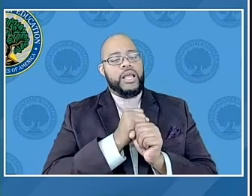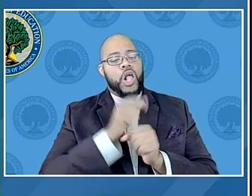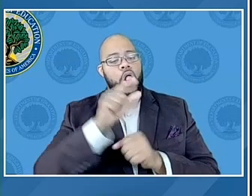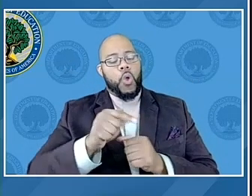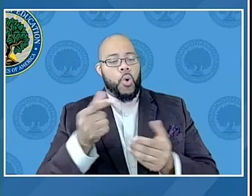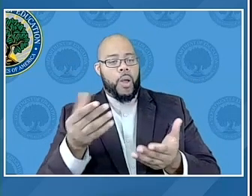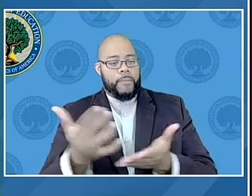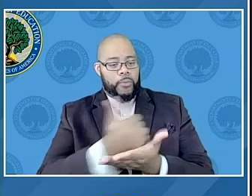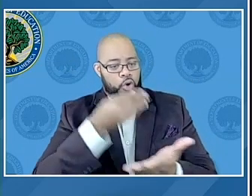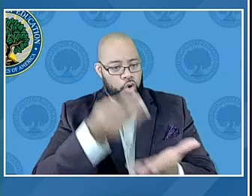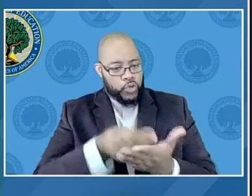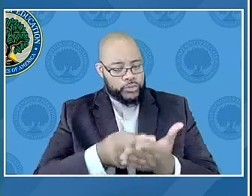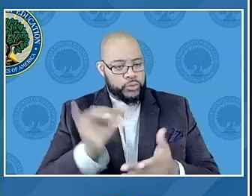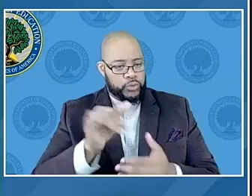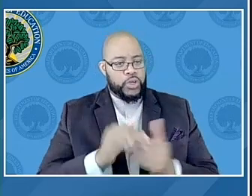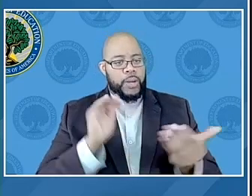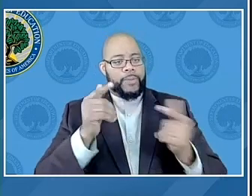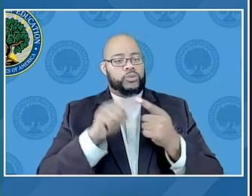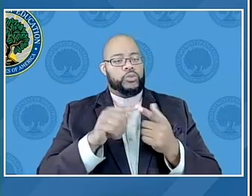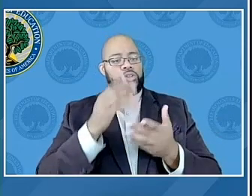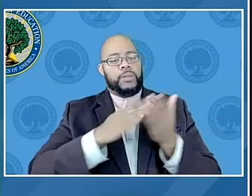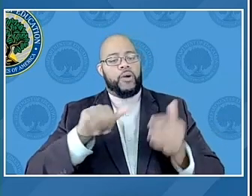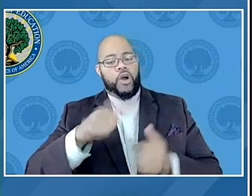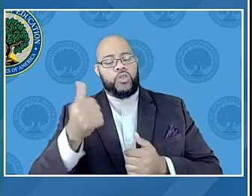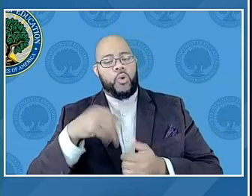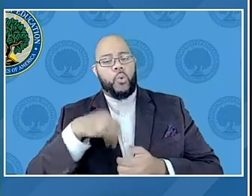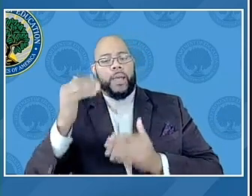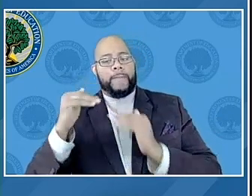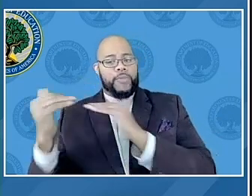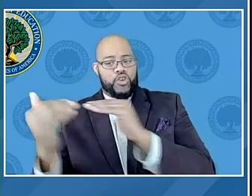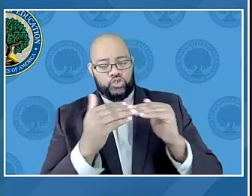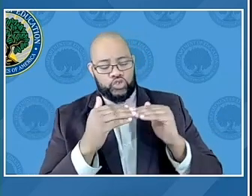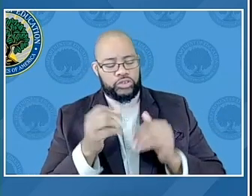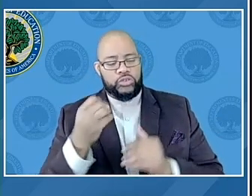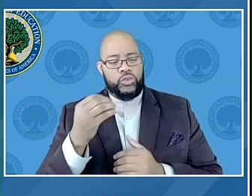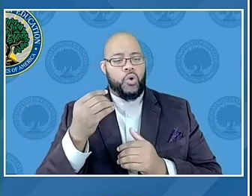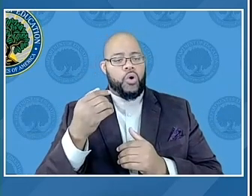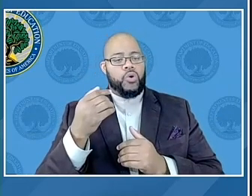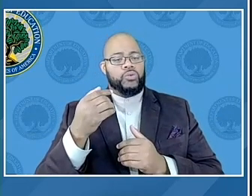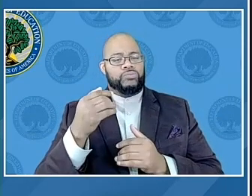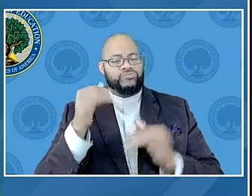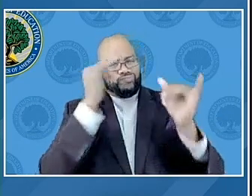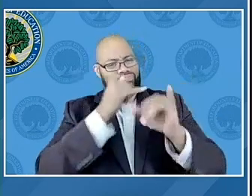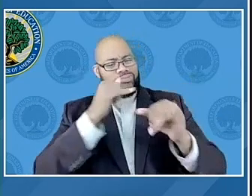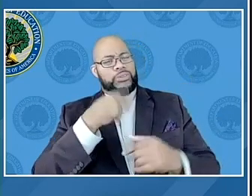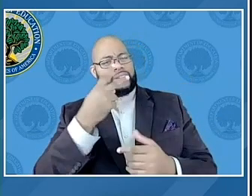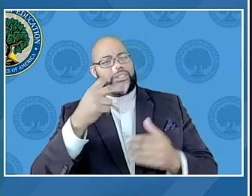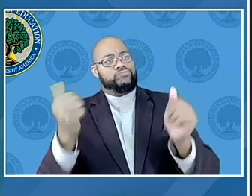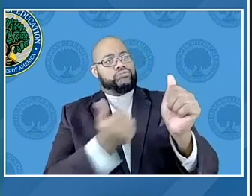compared to some of our white peers. And so, ironically, sometimes pursuing higher education can actually negative